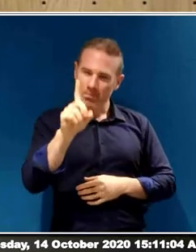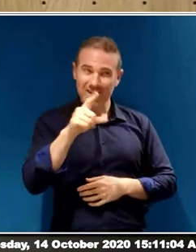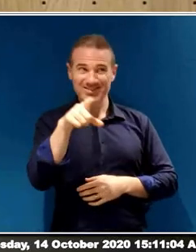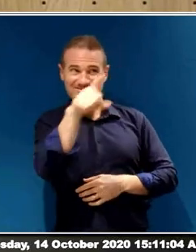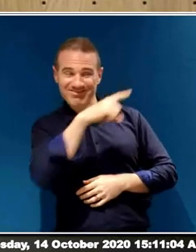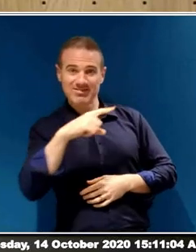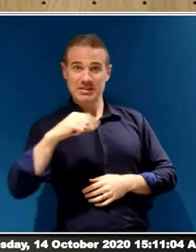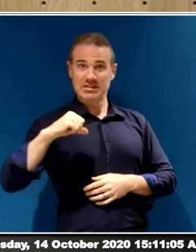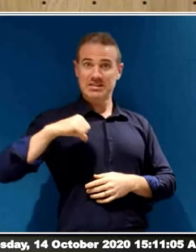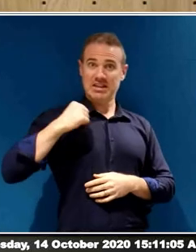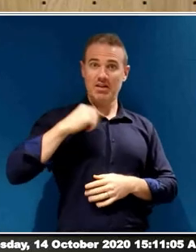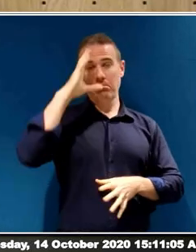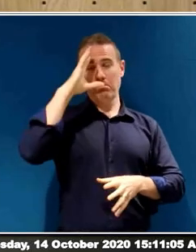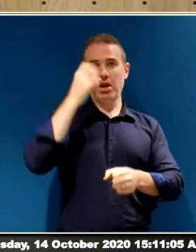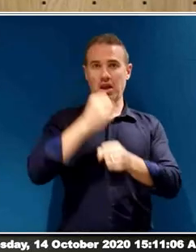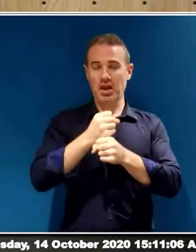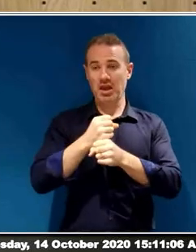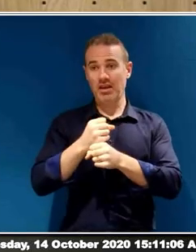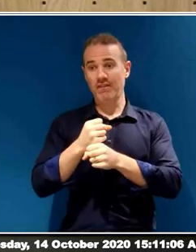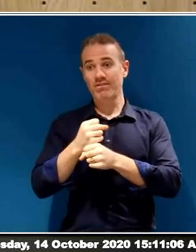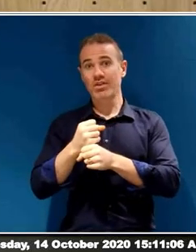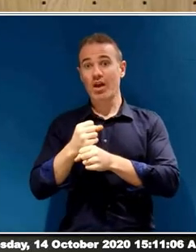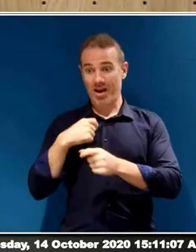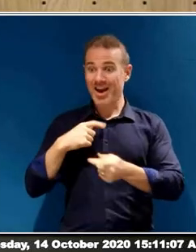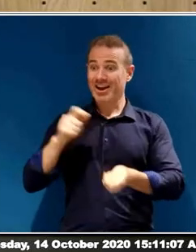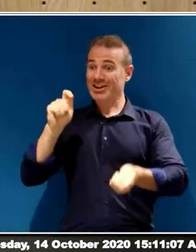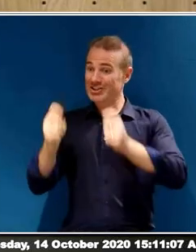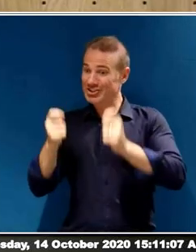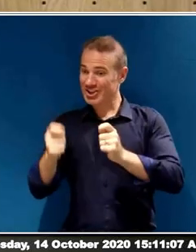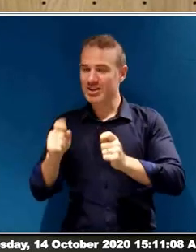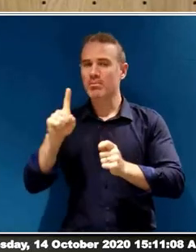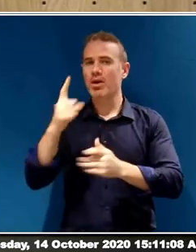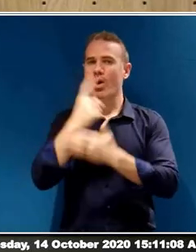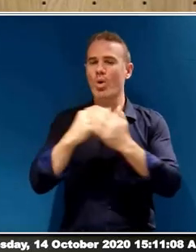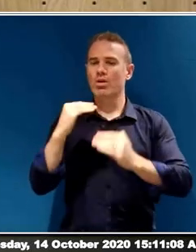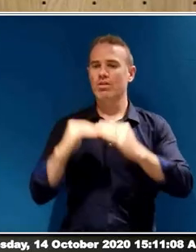"reasonable", and it's my view that the word "reasonable" is measured